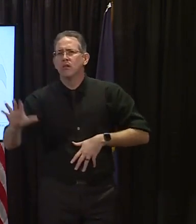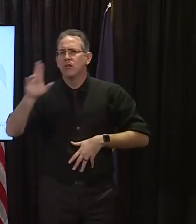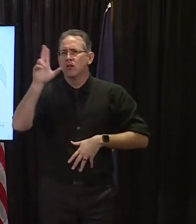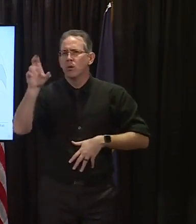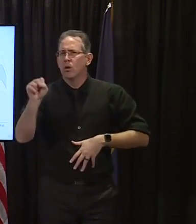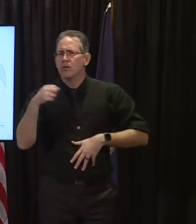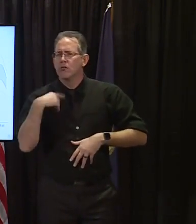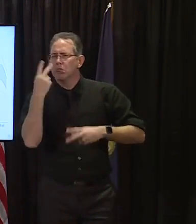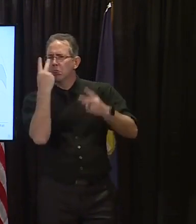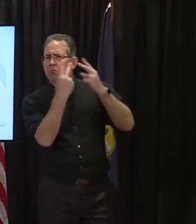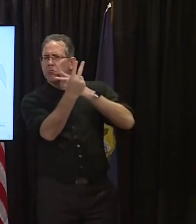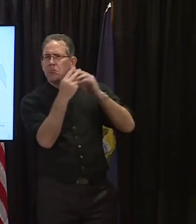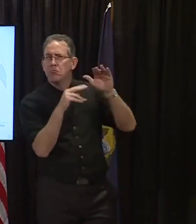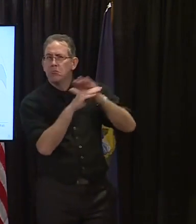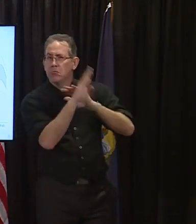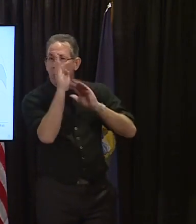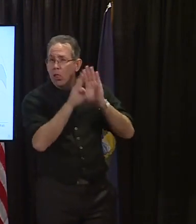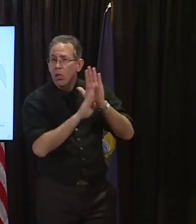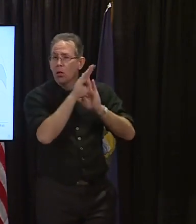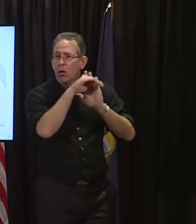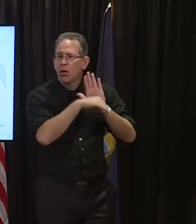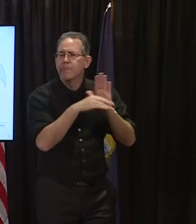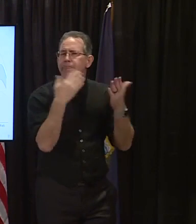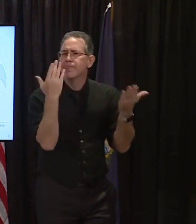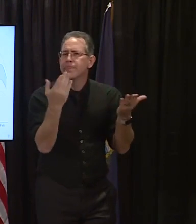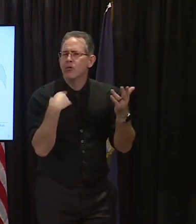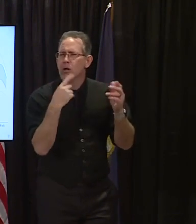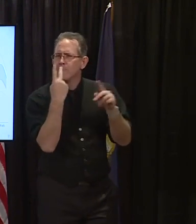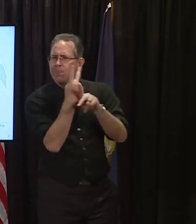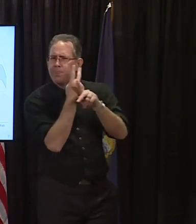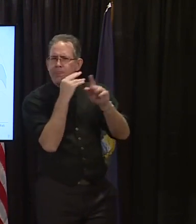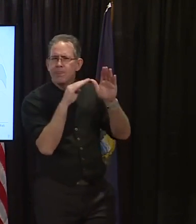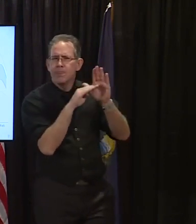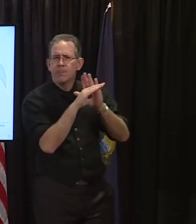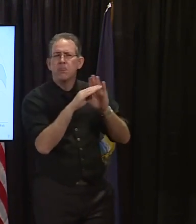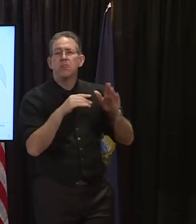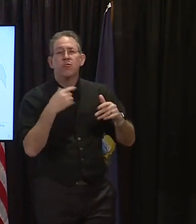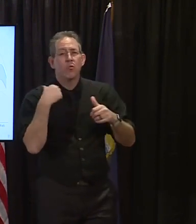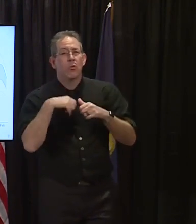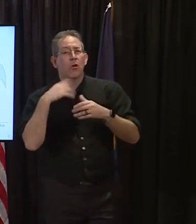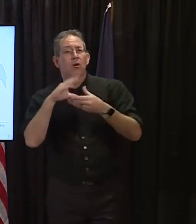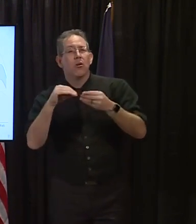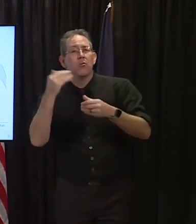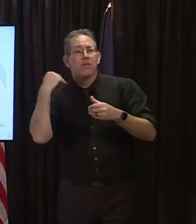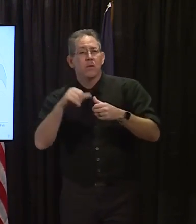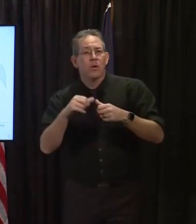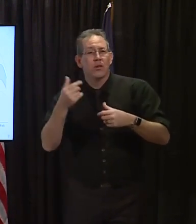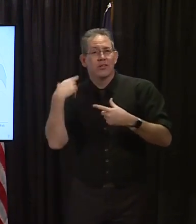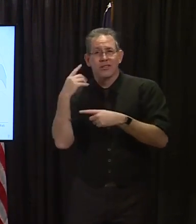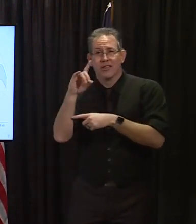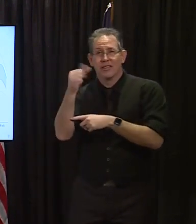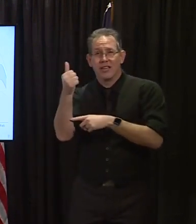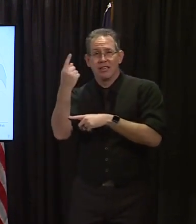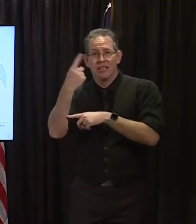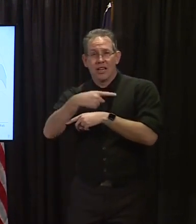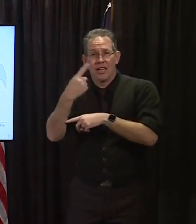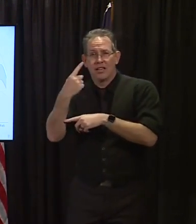this virus has been in the last 10 days in New England. The same is true for much of the rest of the country. You can see that the forecast that the